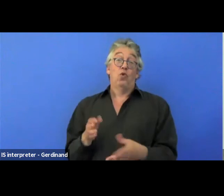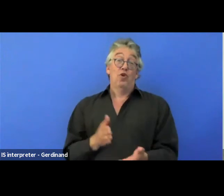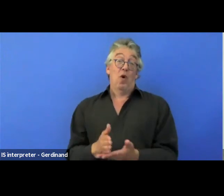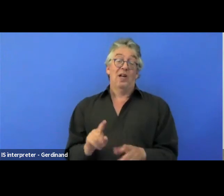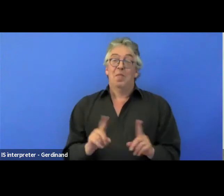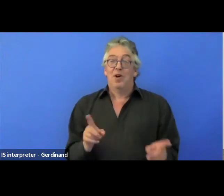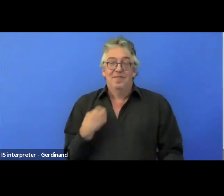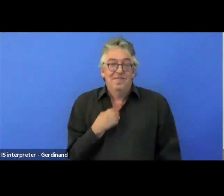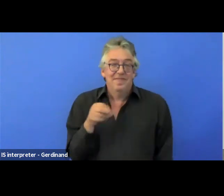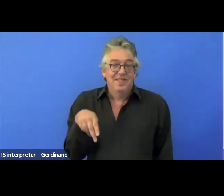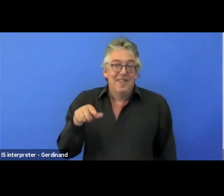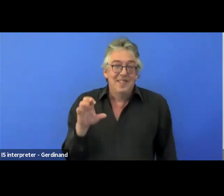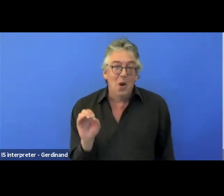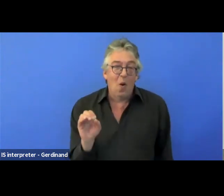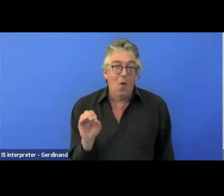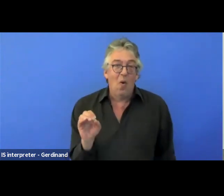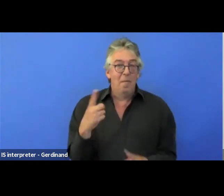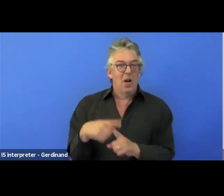and because of the system they have in place